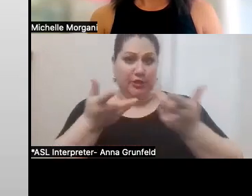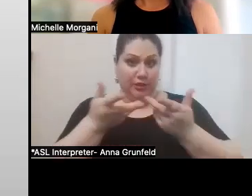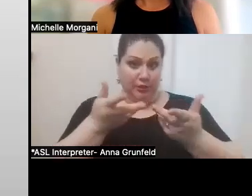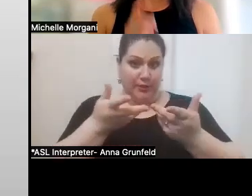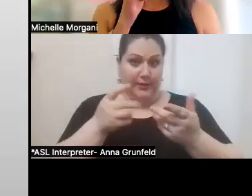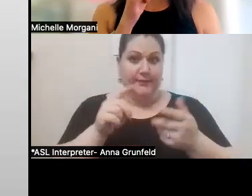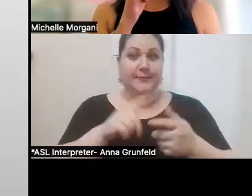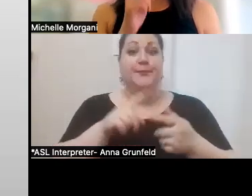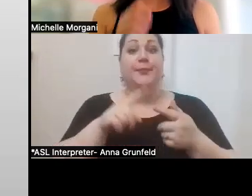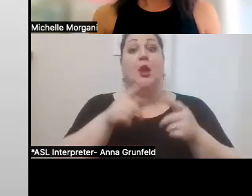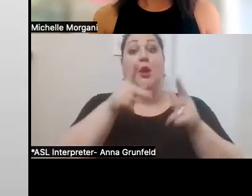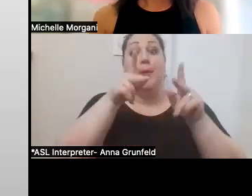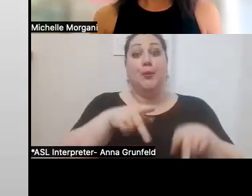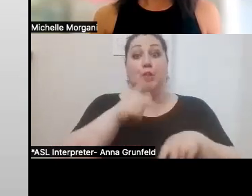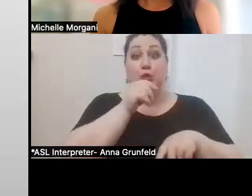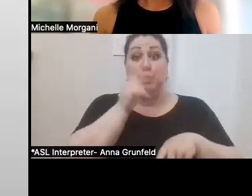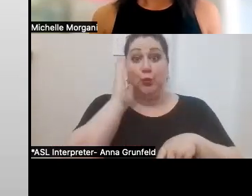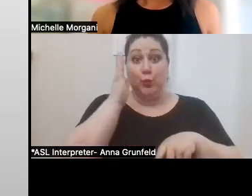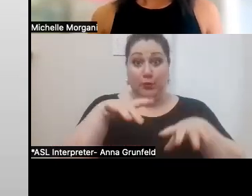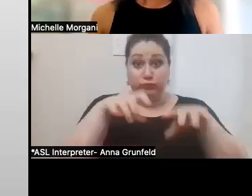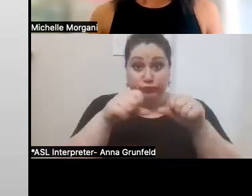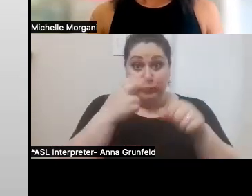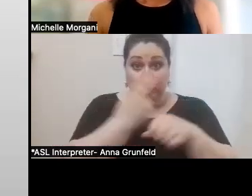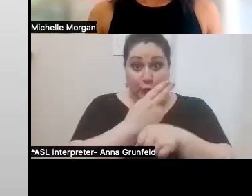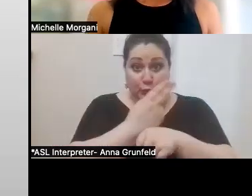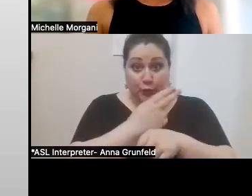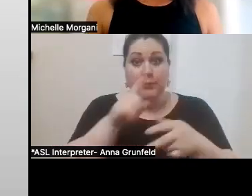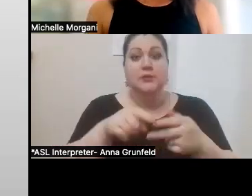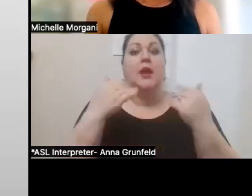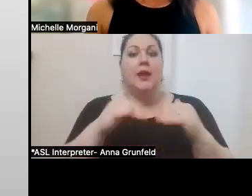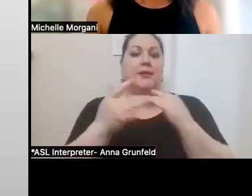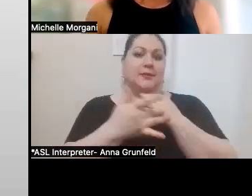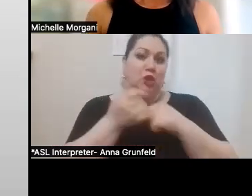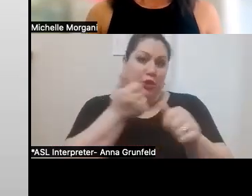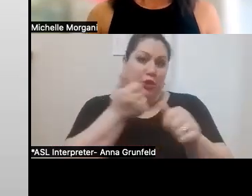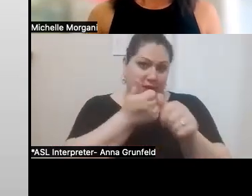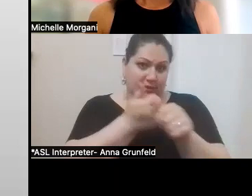So, each characteristic contributes positively or negatively towards technology use.